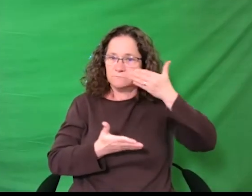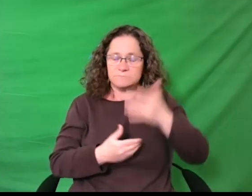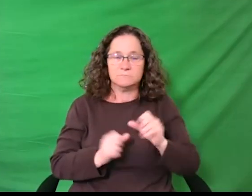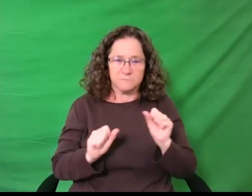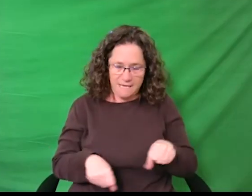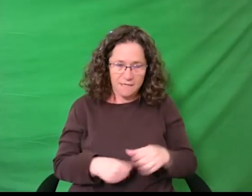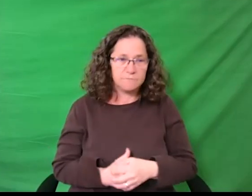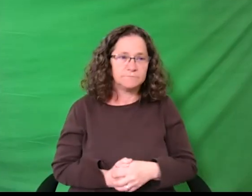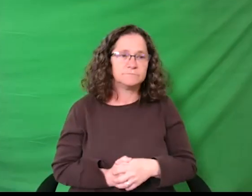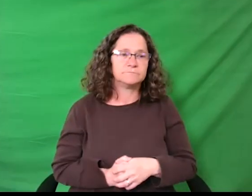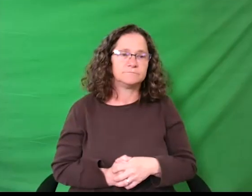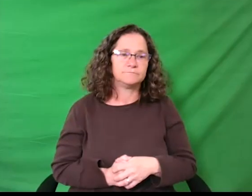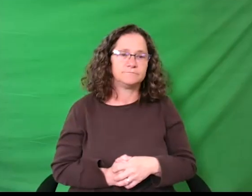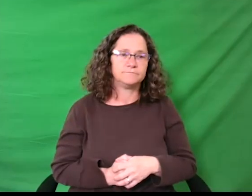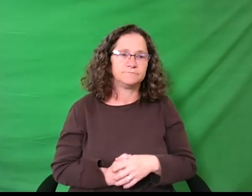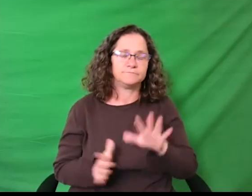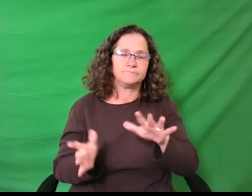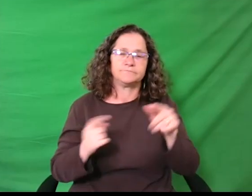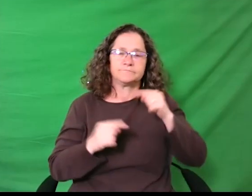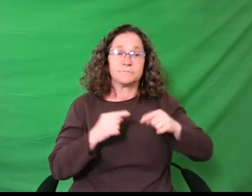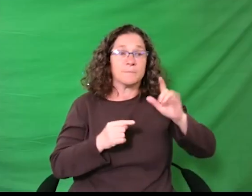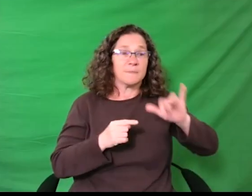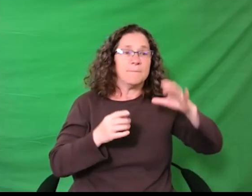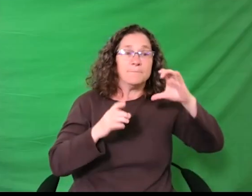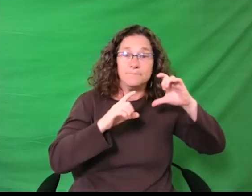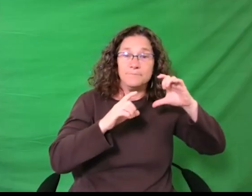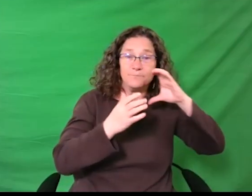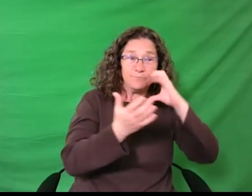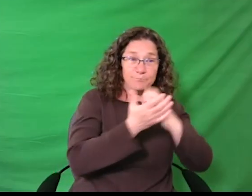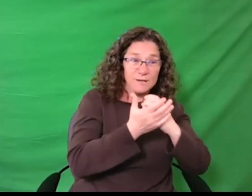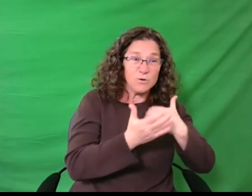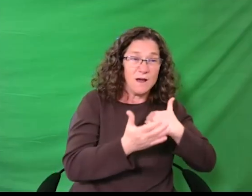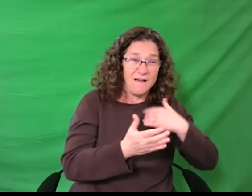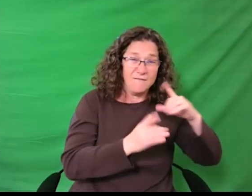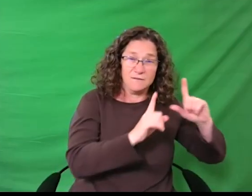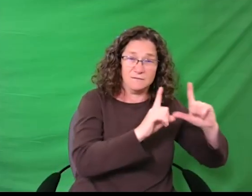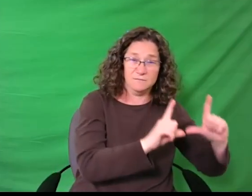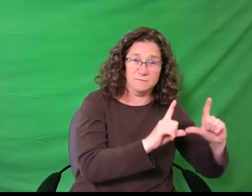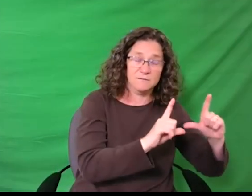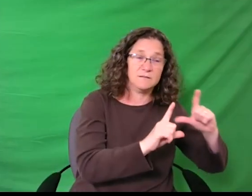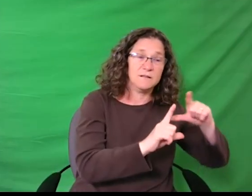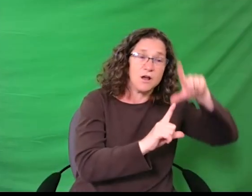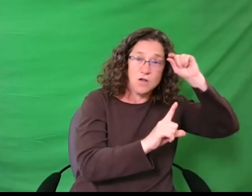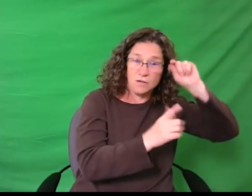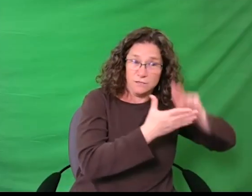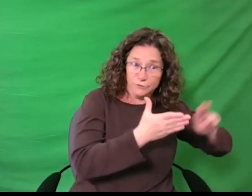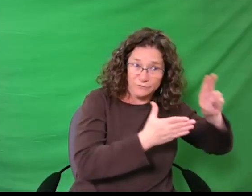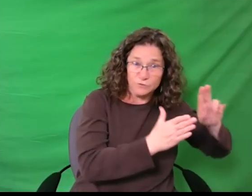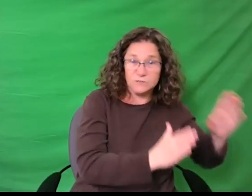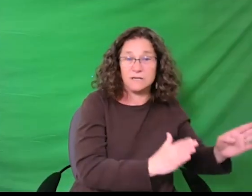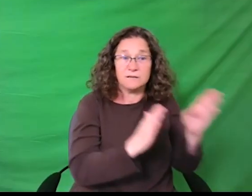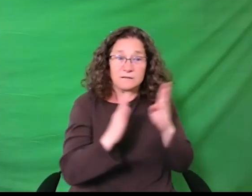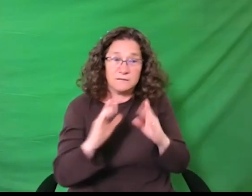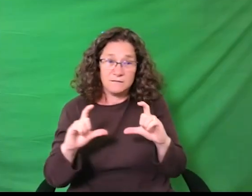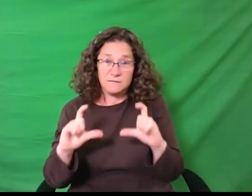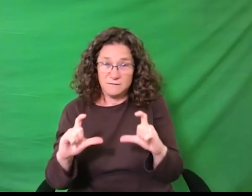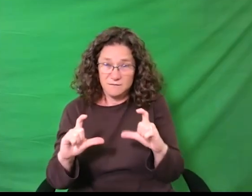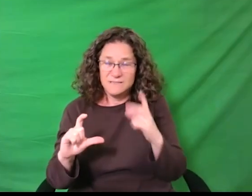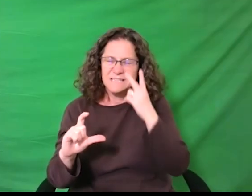And, on the page-- I'm sorry. On the page, it's an image of Gallaudet University and of the inventor Orin Cornett teaching the system